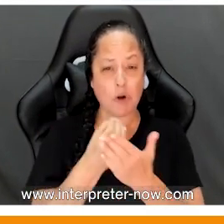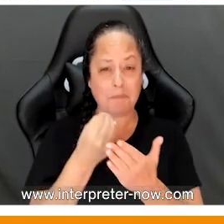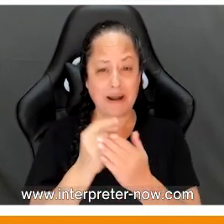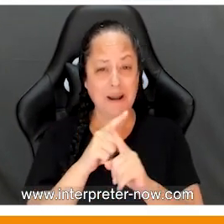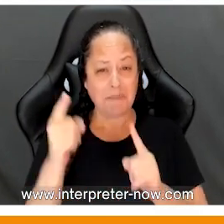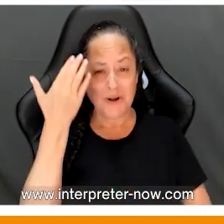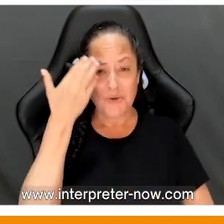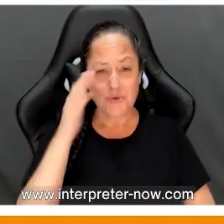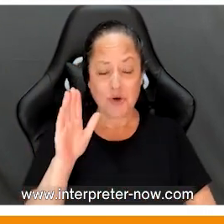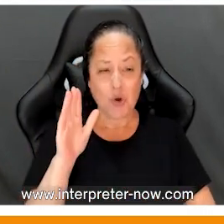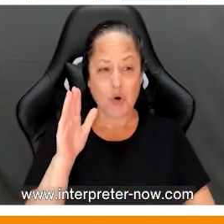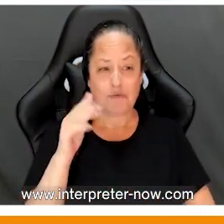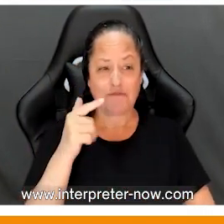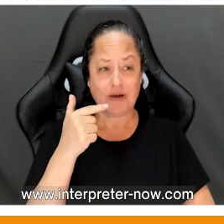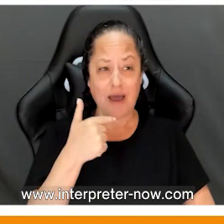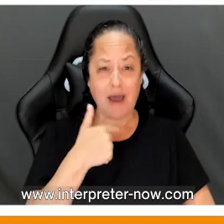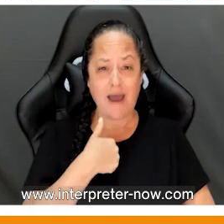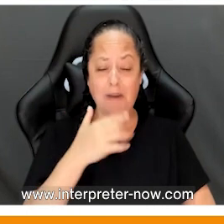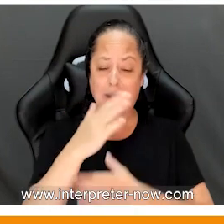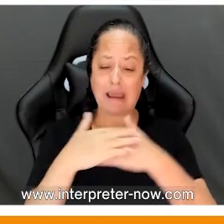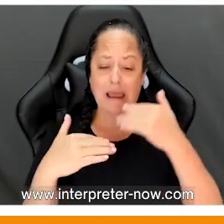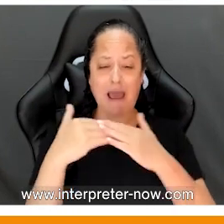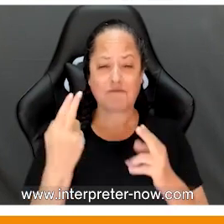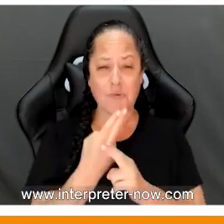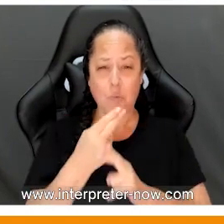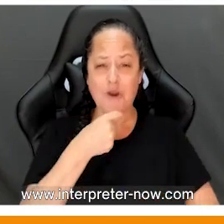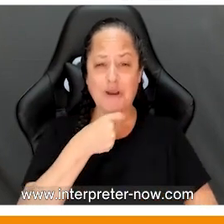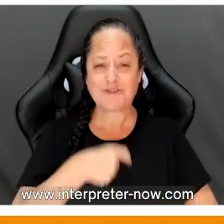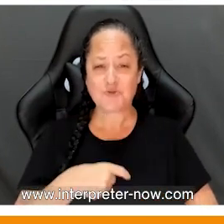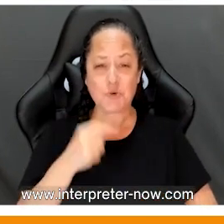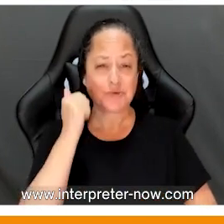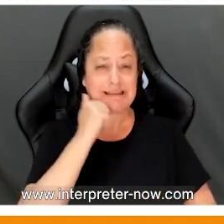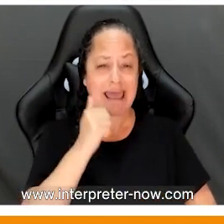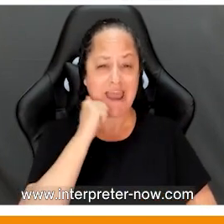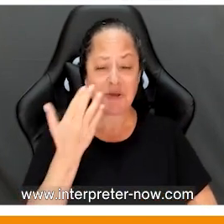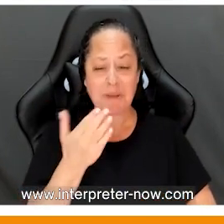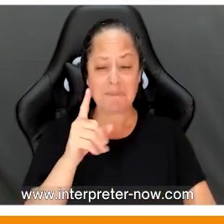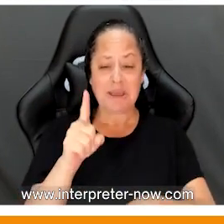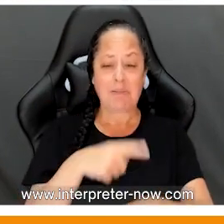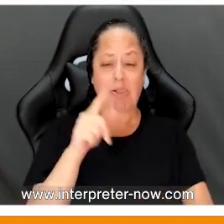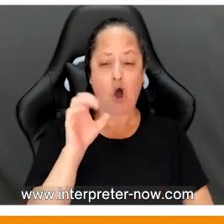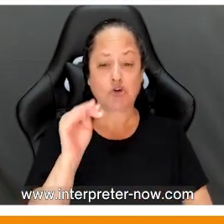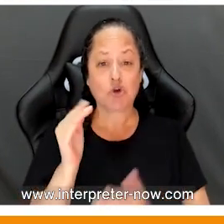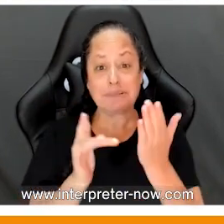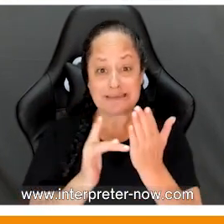But ultimately, I don't even know if I'm going to be comfortable rocking suits every day. So at least, maybe long-term, tech is the place for me."